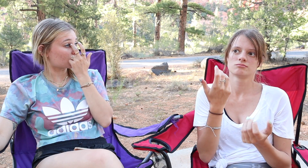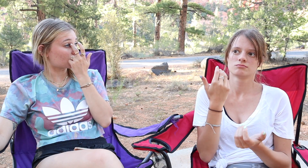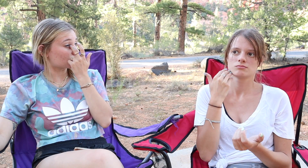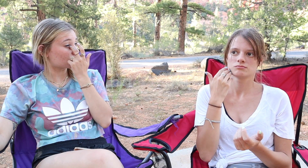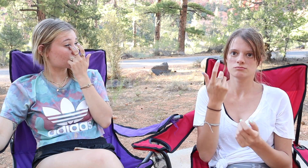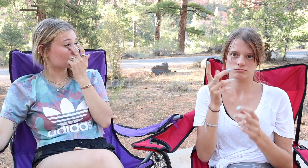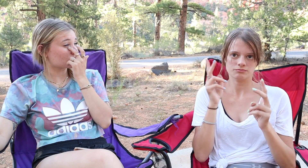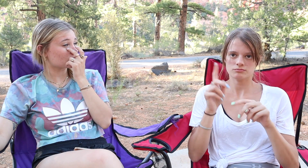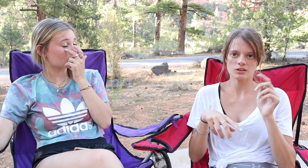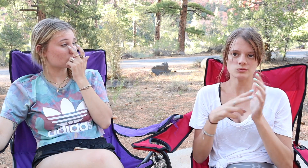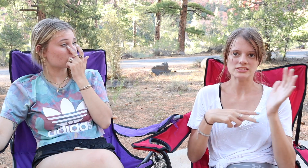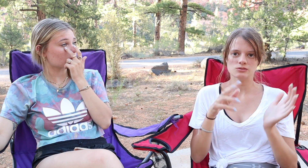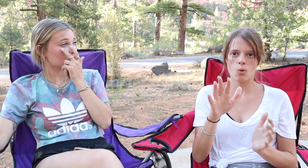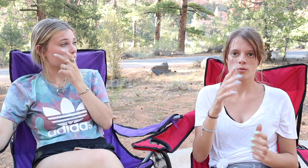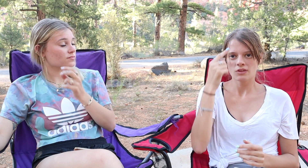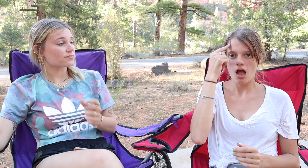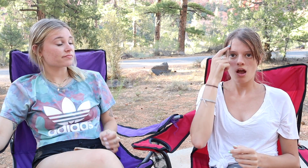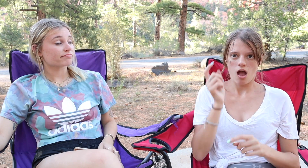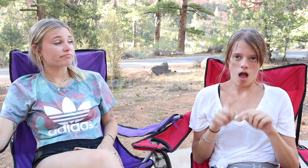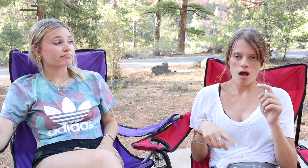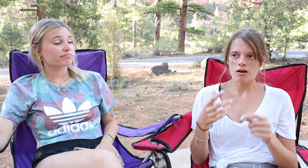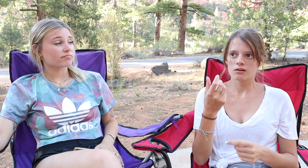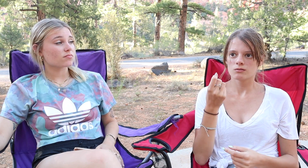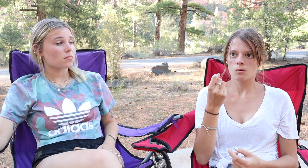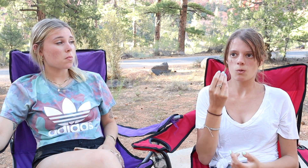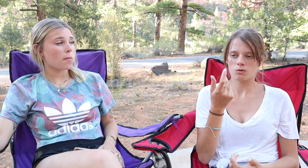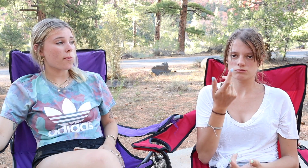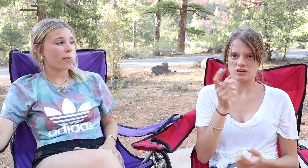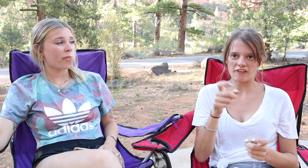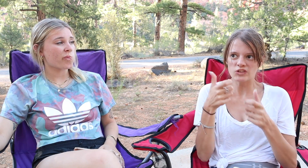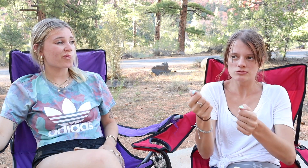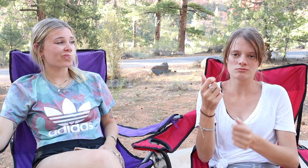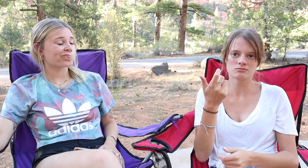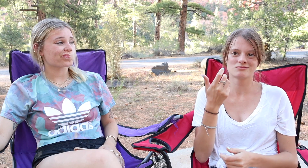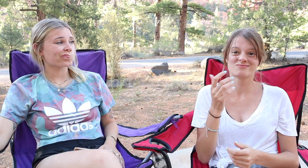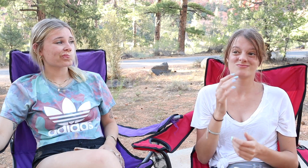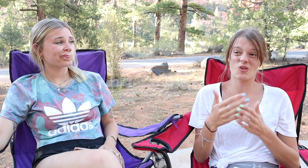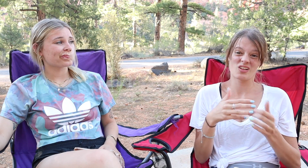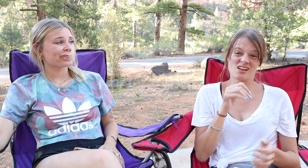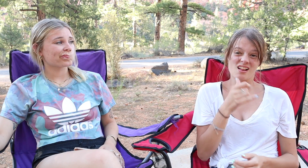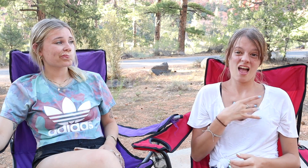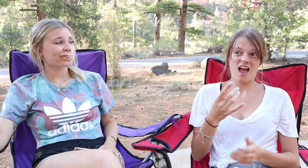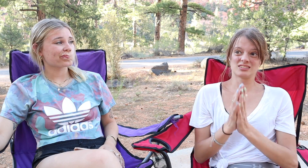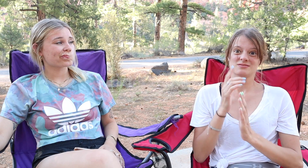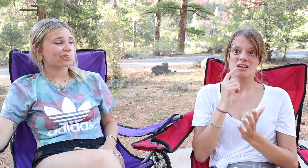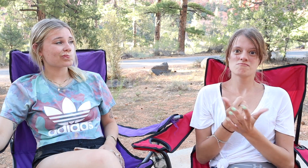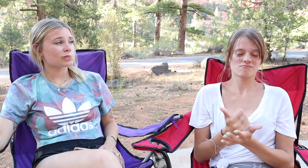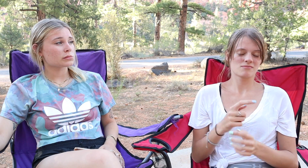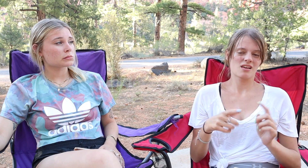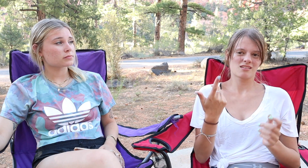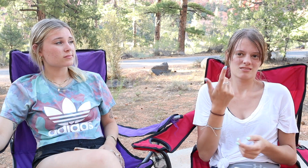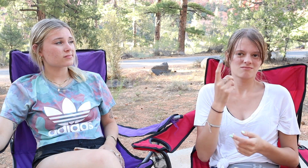people can't read your mind so sometimes you will need to reach out someone for help or talk about I know you might do not like to ask for help